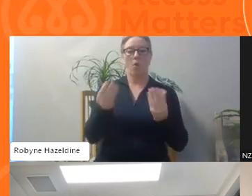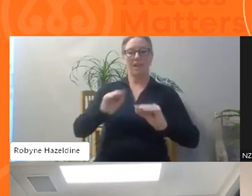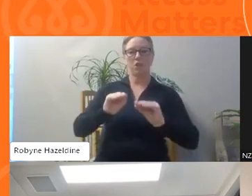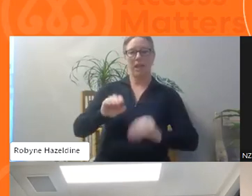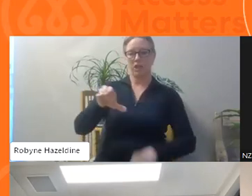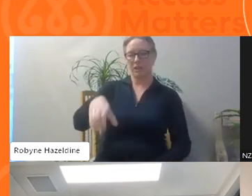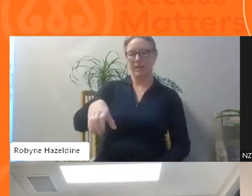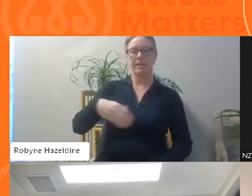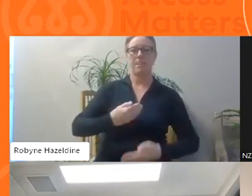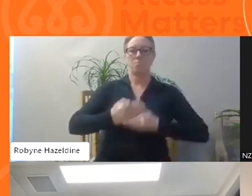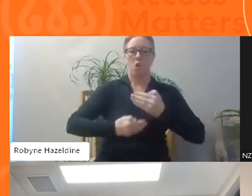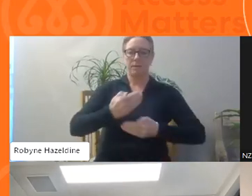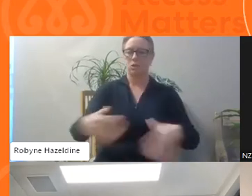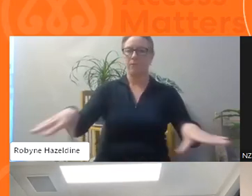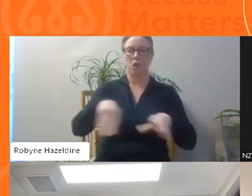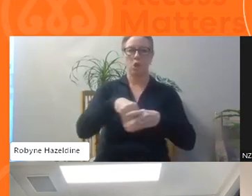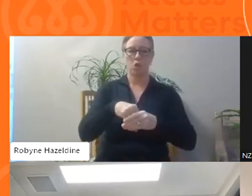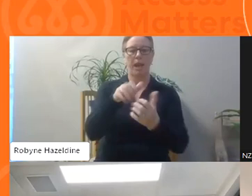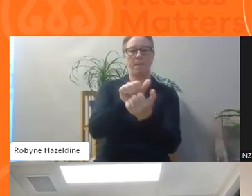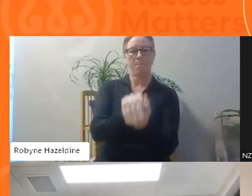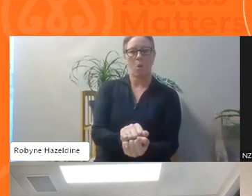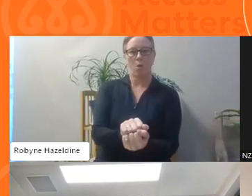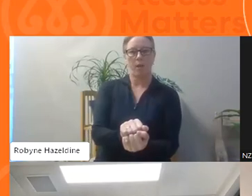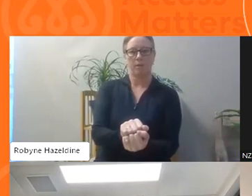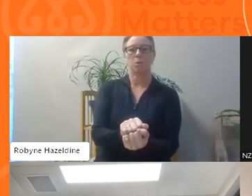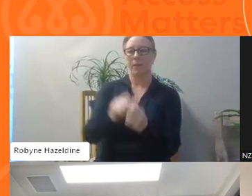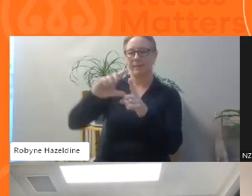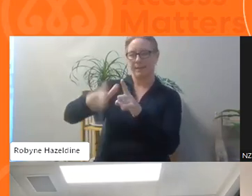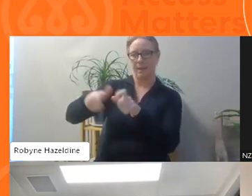process of inclusion and belonging with disabled people? So before